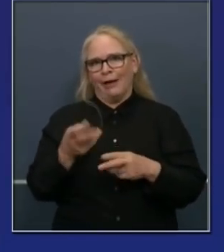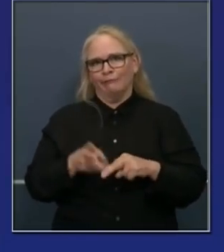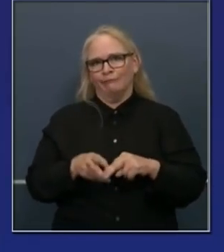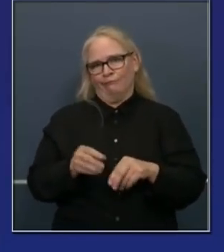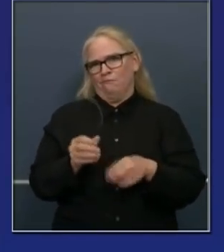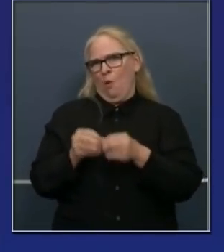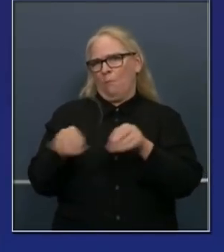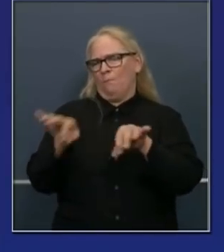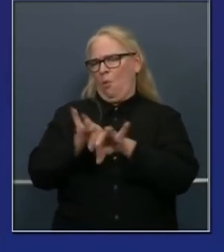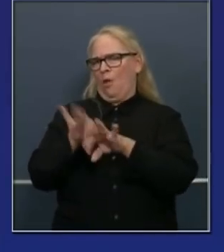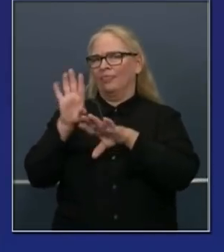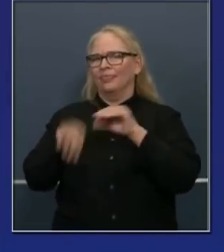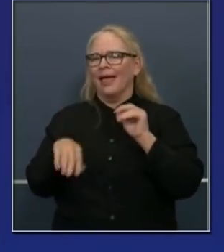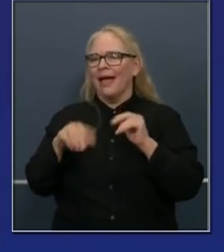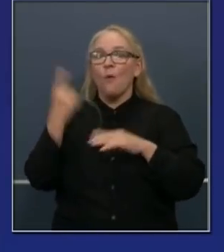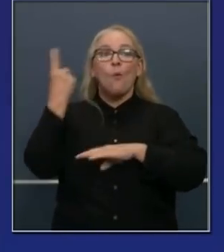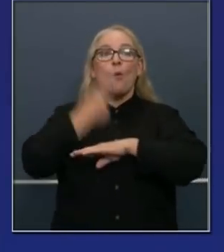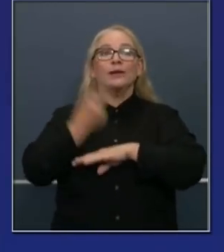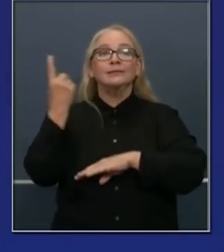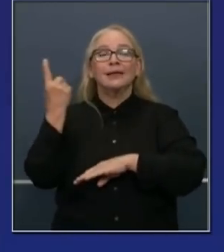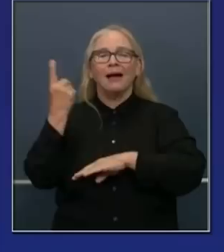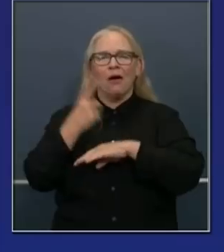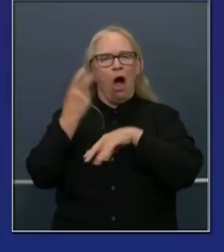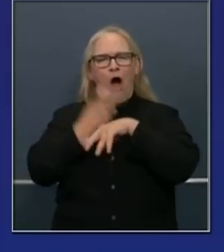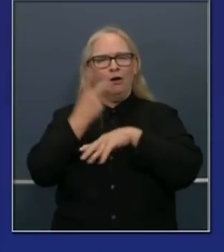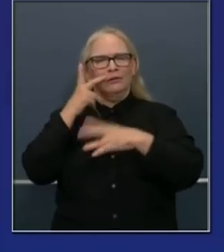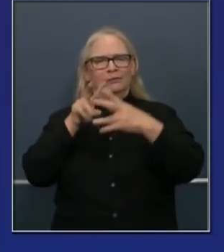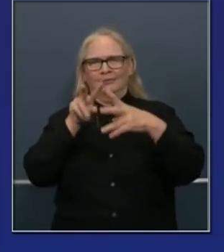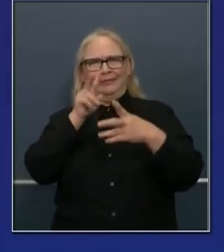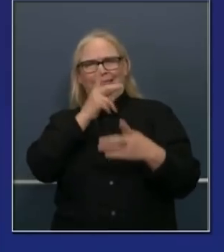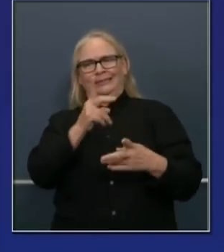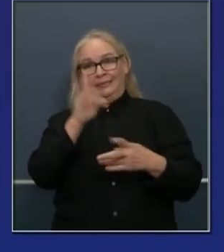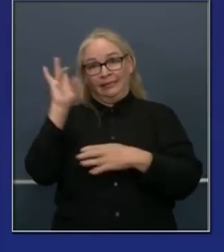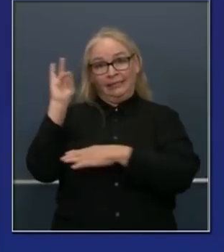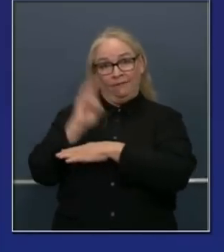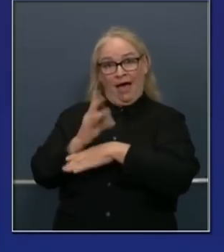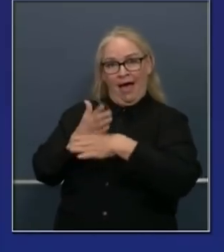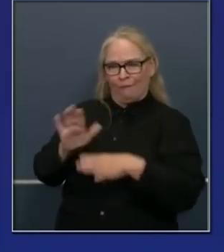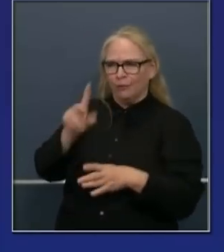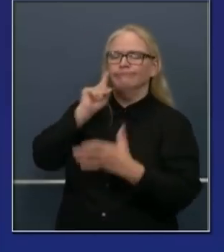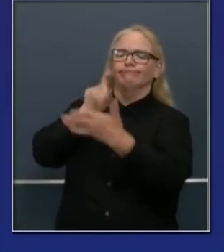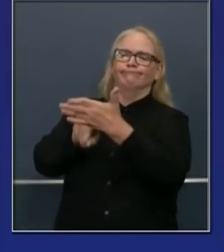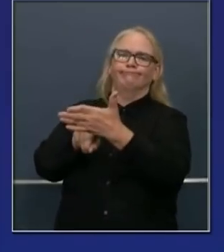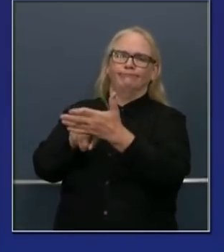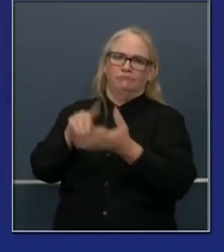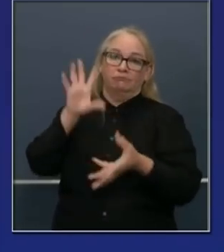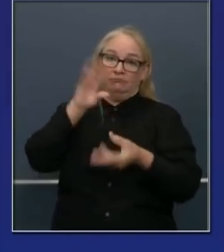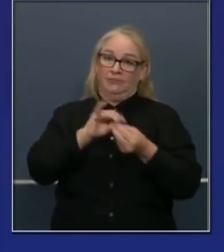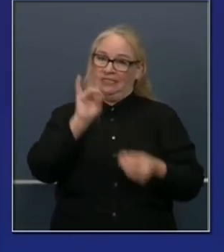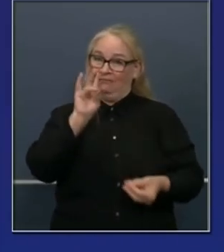HERE ARE TODAY'S NUMBER AND YOU BECOME FAMILIAR WITH THE SEVEN DAY AVERAGE AND BECOME IMPORTANT OF THE EPITHET ICK